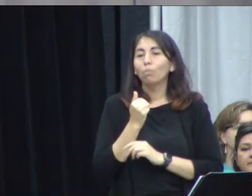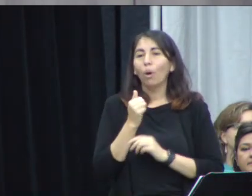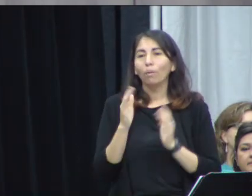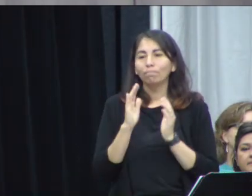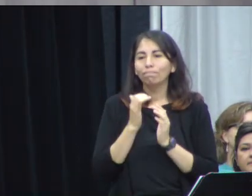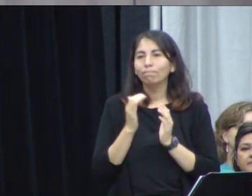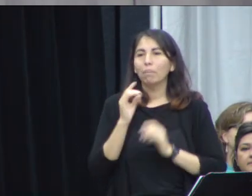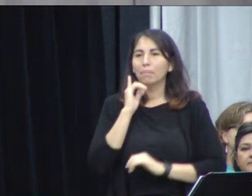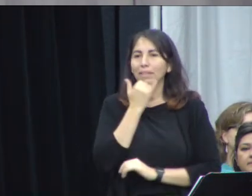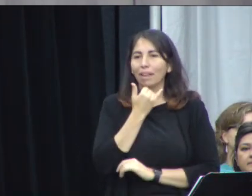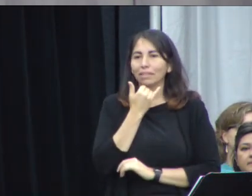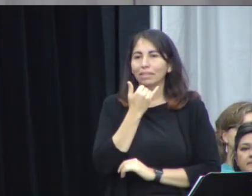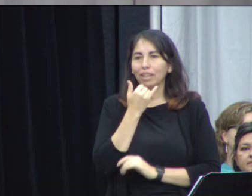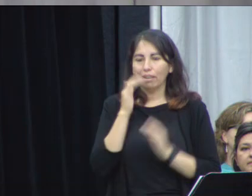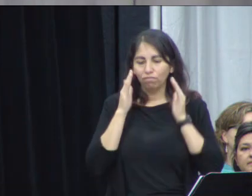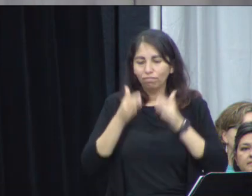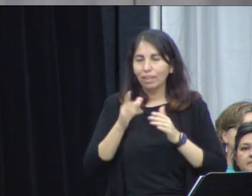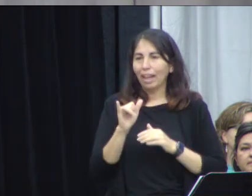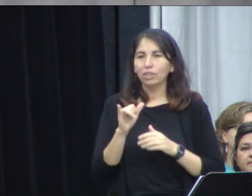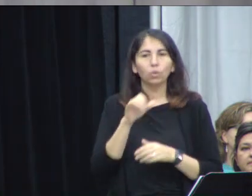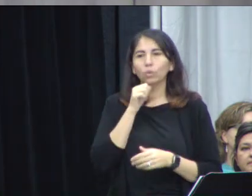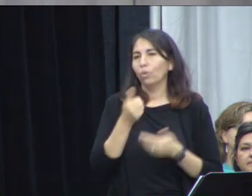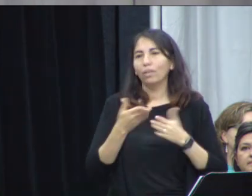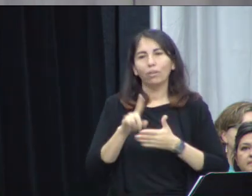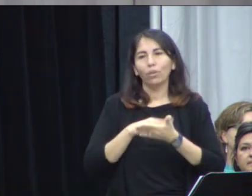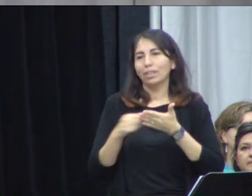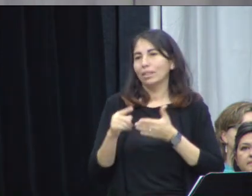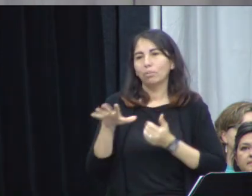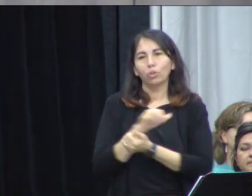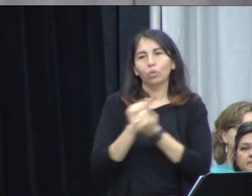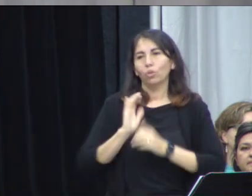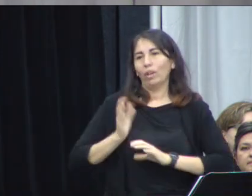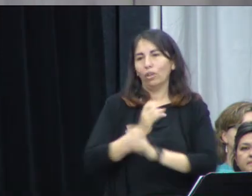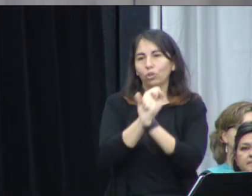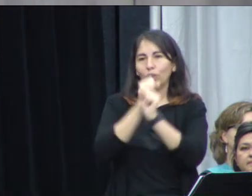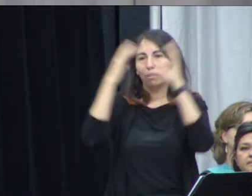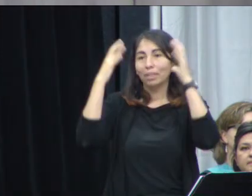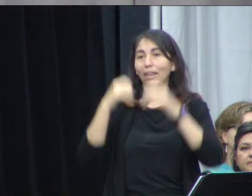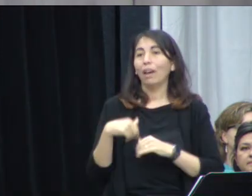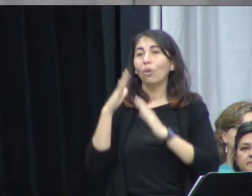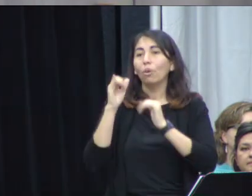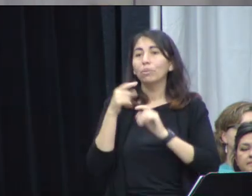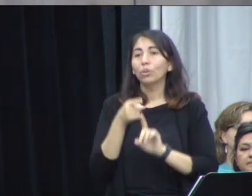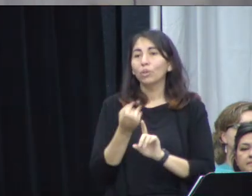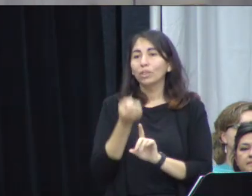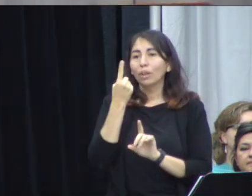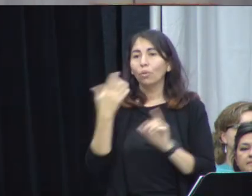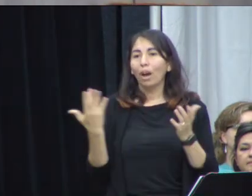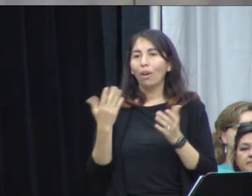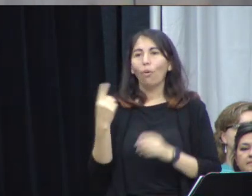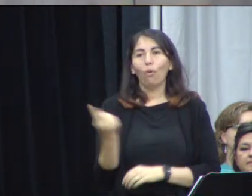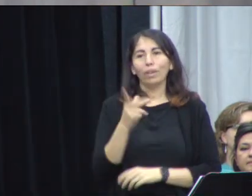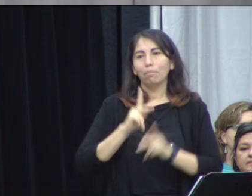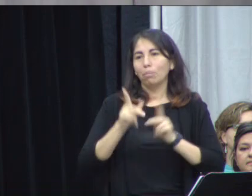Don't let simple criticism destroy your dreams." What I hope you all take from this is that only people who do nothing never make mistakes,